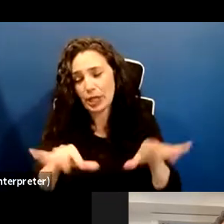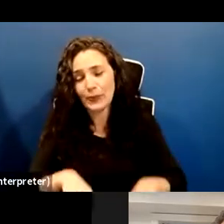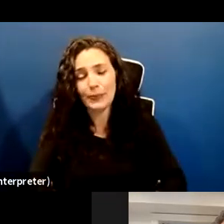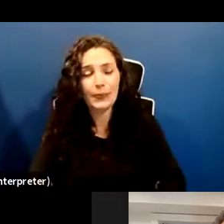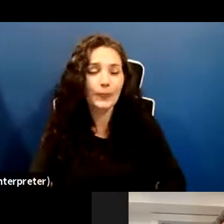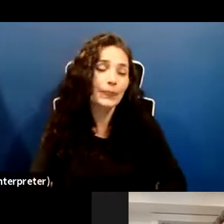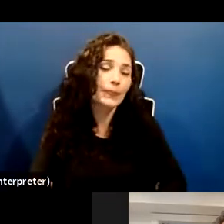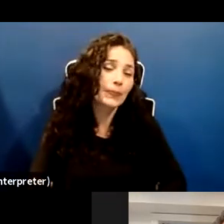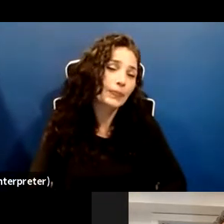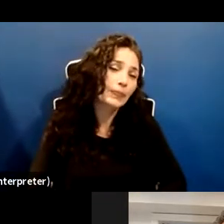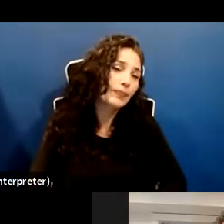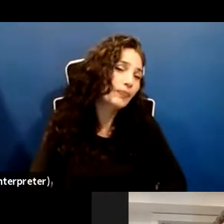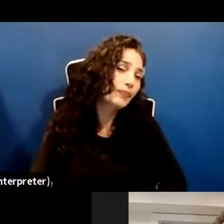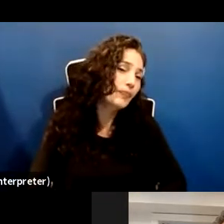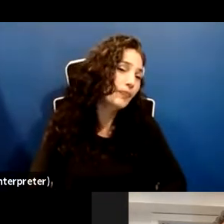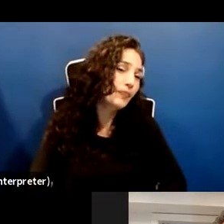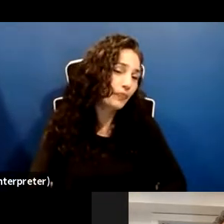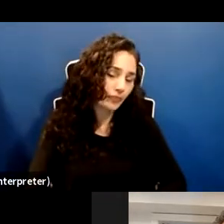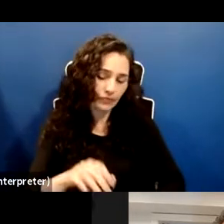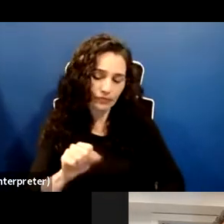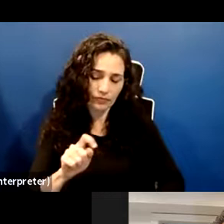And then for John and Mirtha, what was it like to